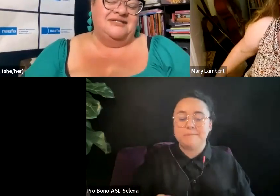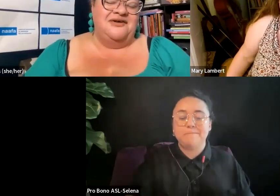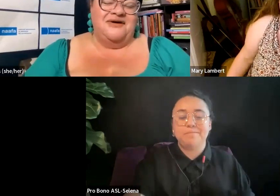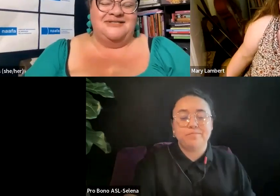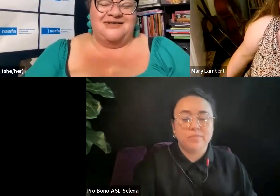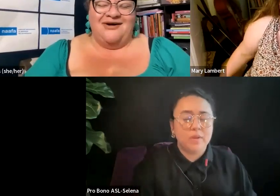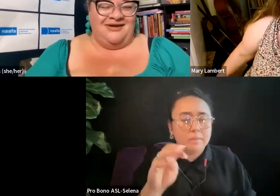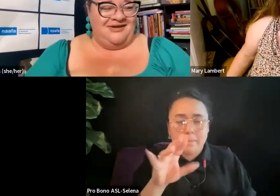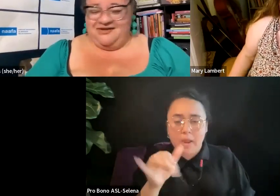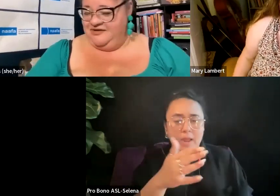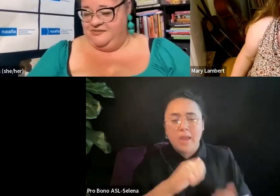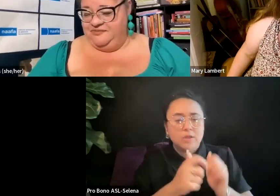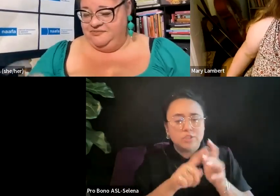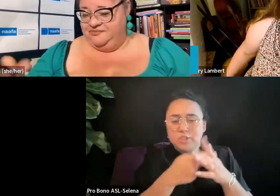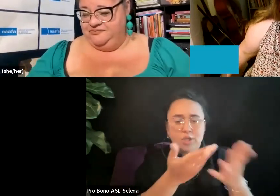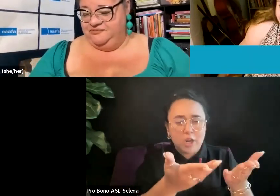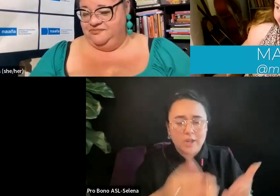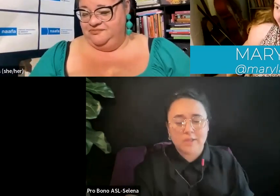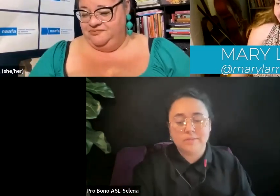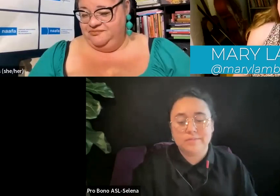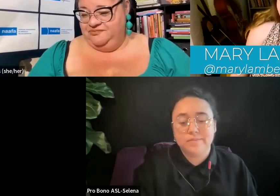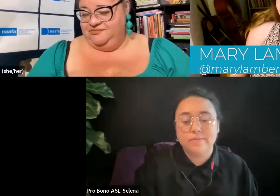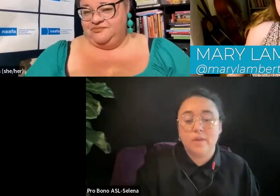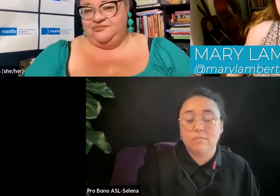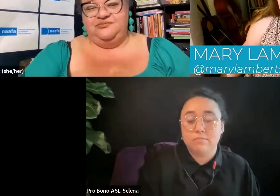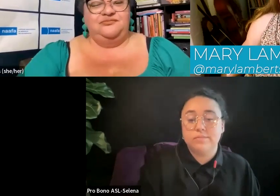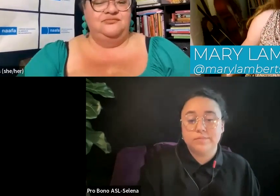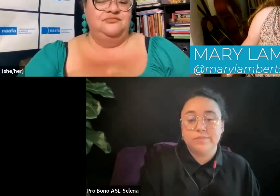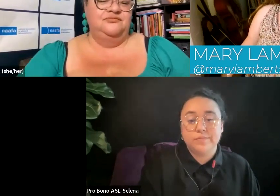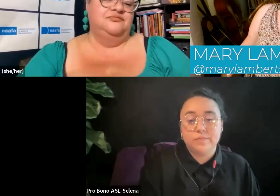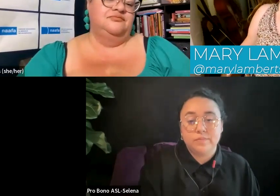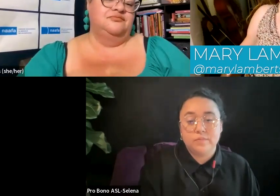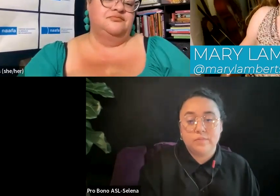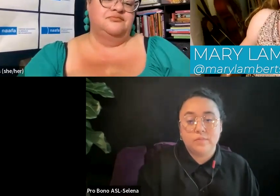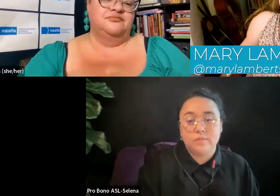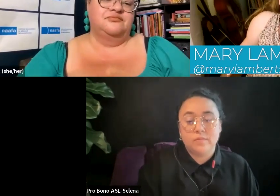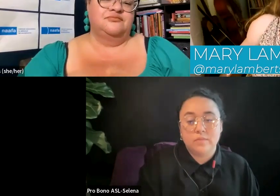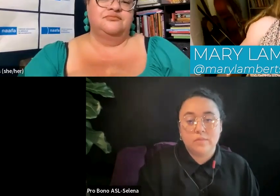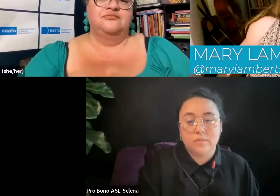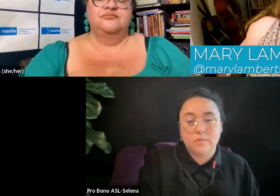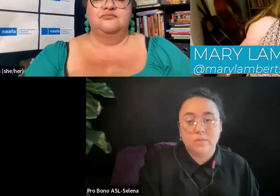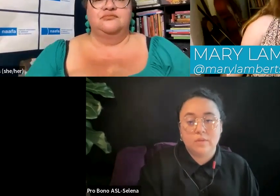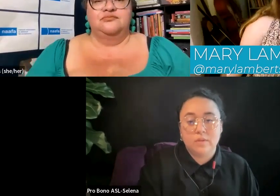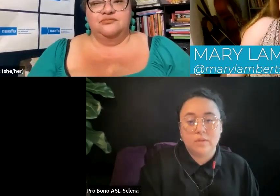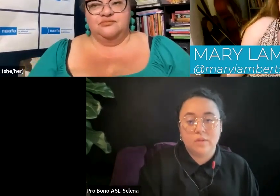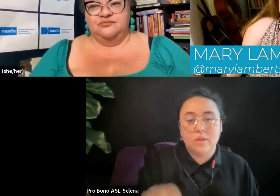So when you get started. Yeah. Oh my God. Okay. So I was always a singer songwriter.